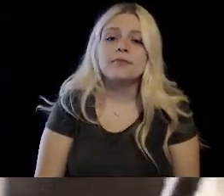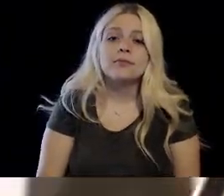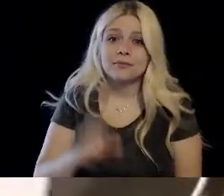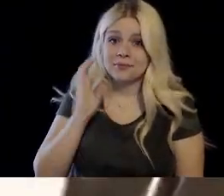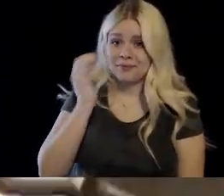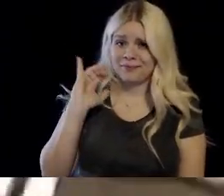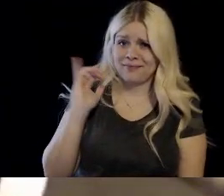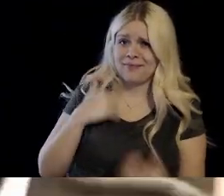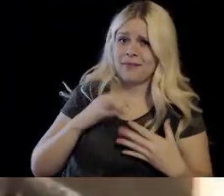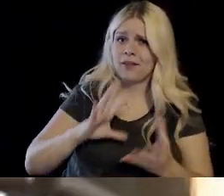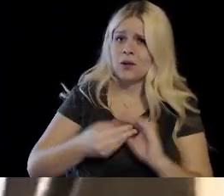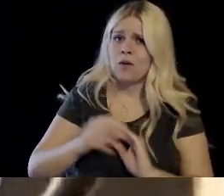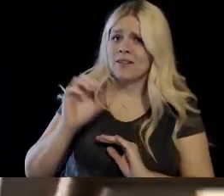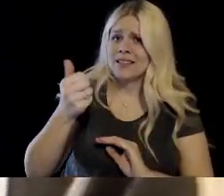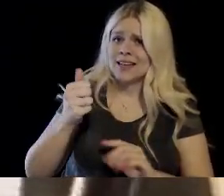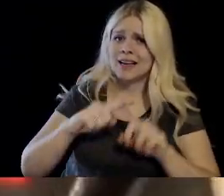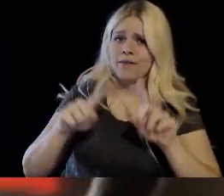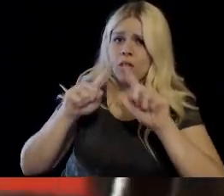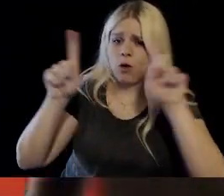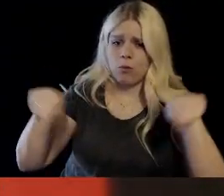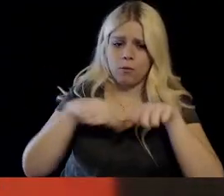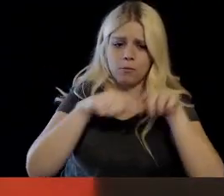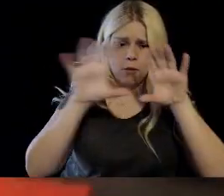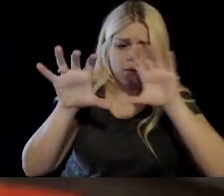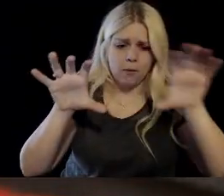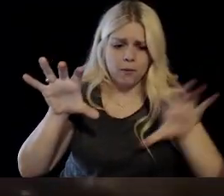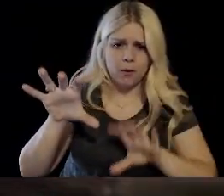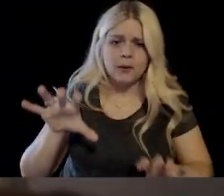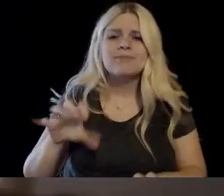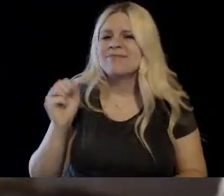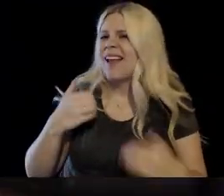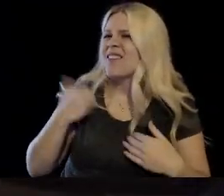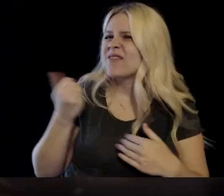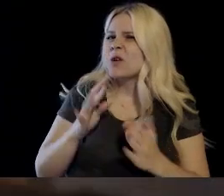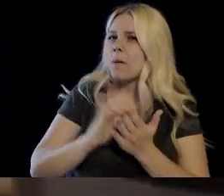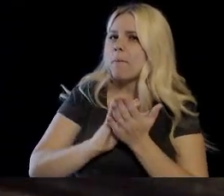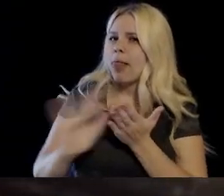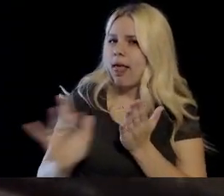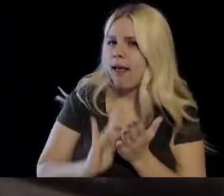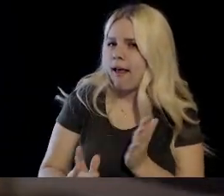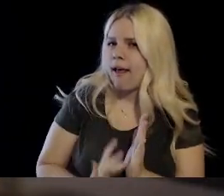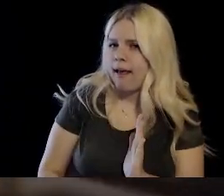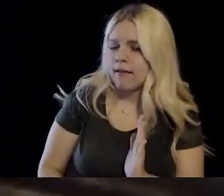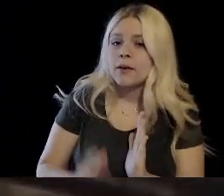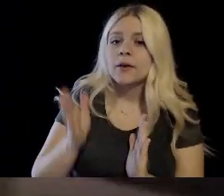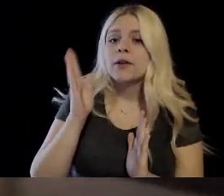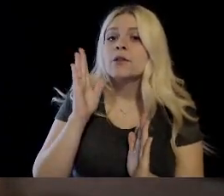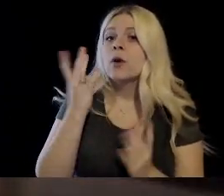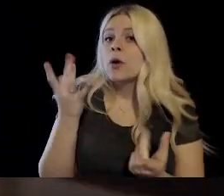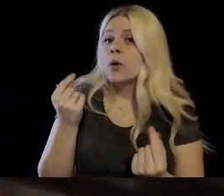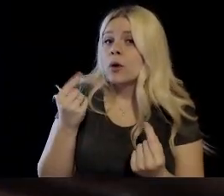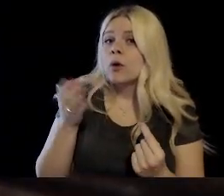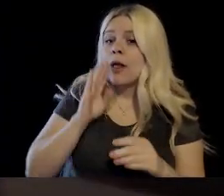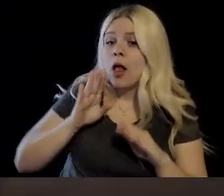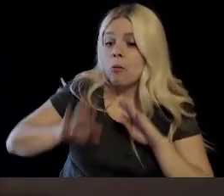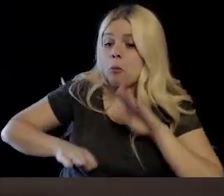Joanne: Yep, and then there's a couple of blank ones. So what's going to happen is they'll get paint on their feet and then hopefully they'll walk over one of the blank ones, too.